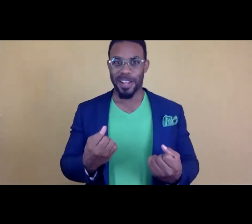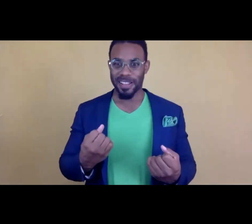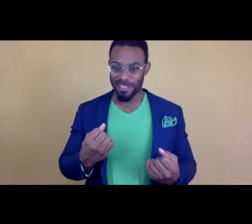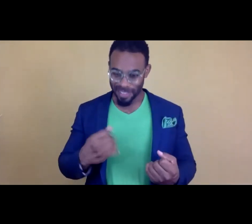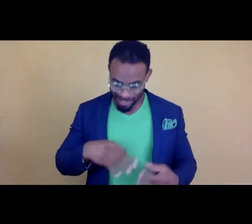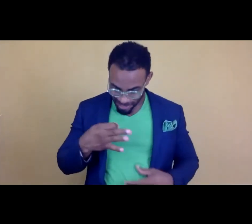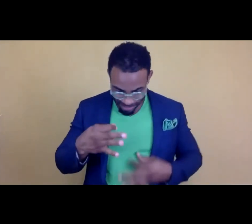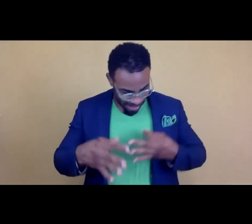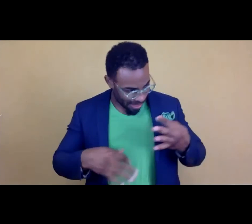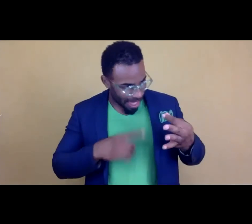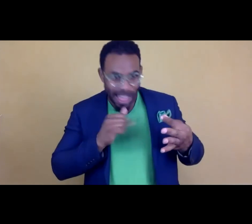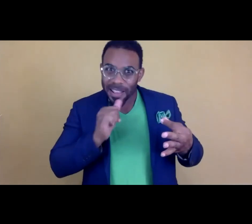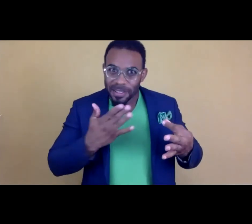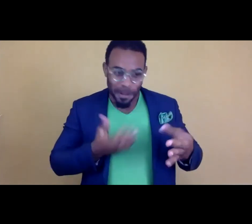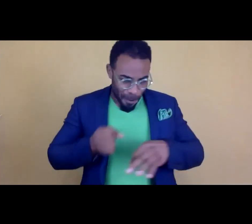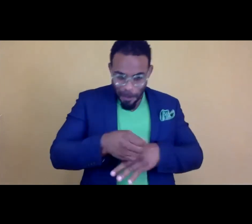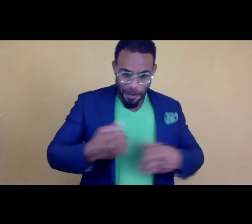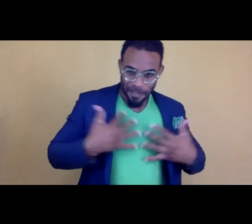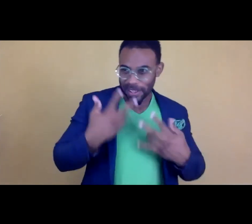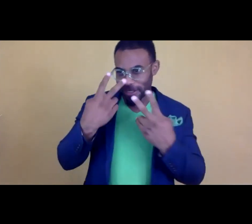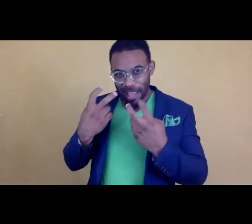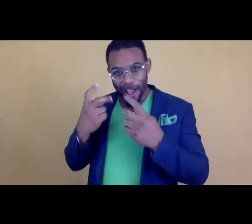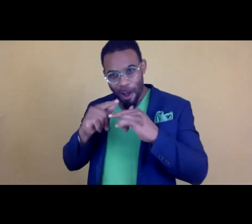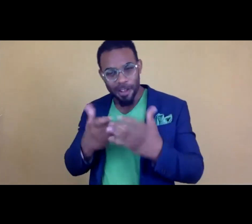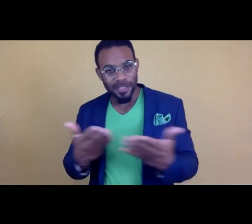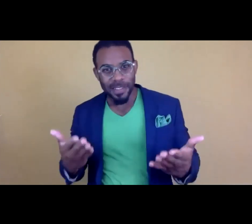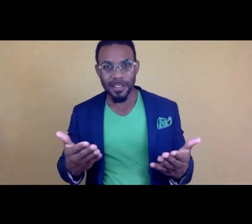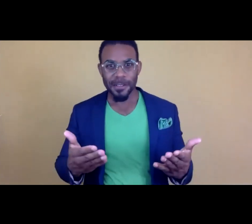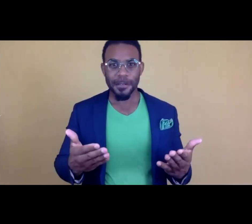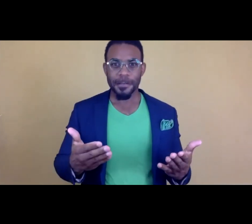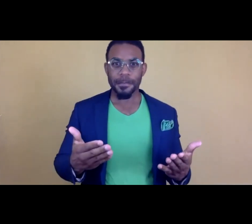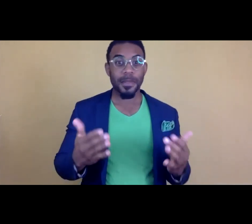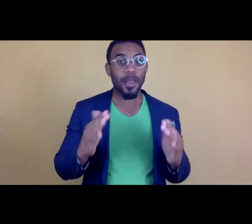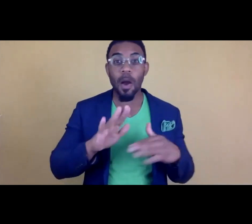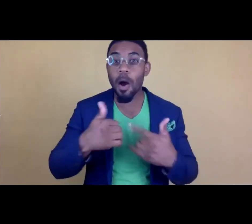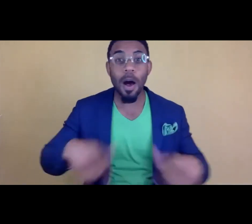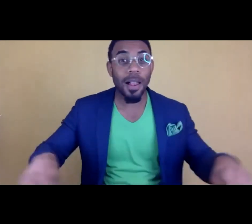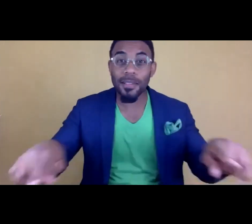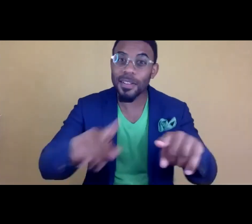I am someone that overcomes fear and doubts and all of these things and all of us are.